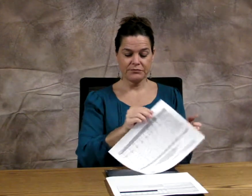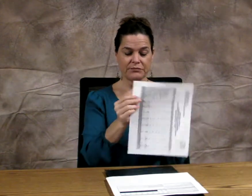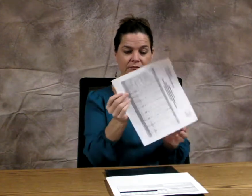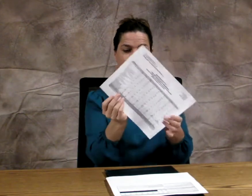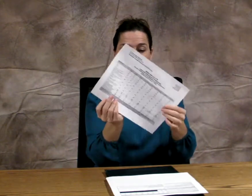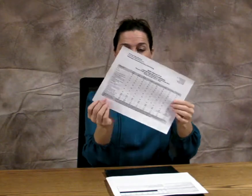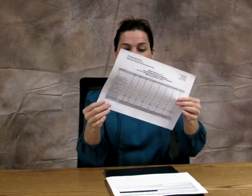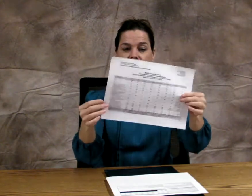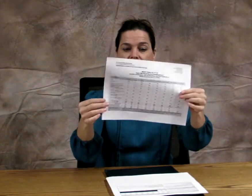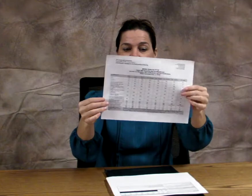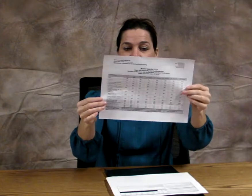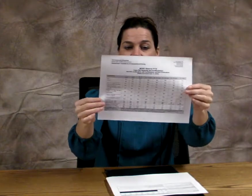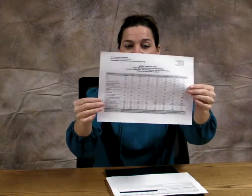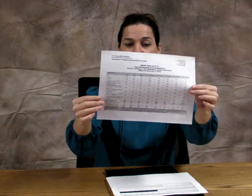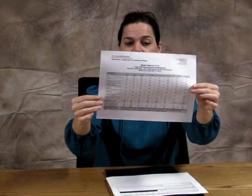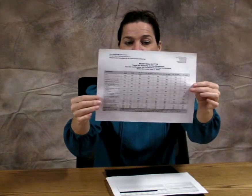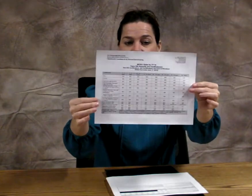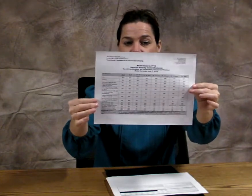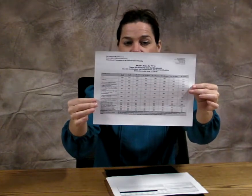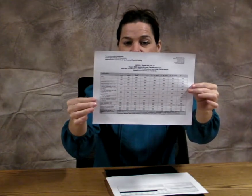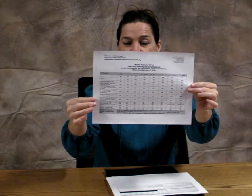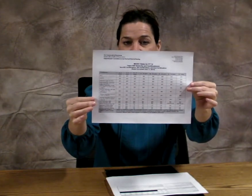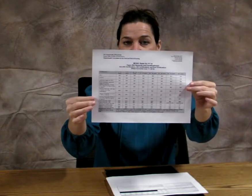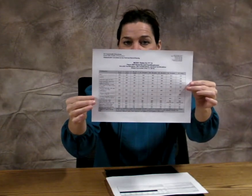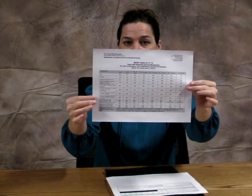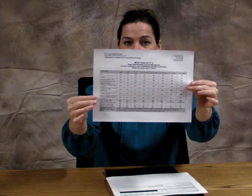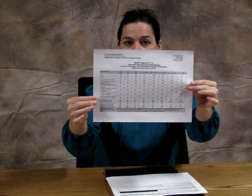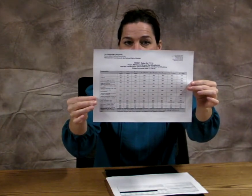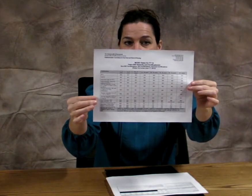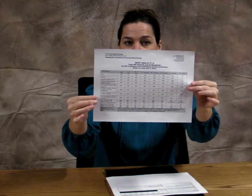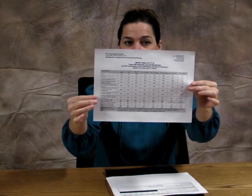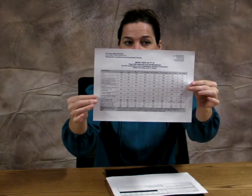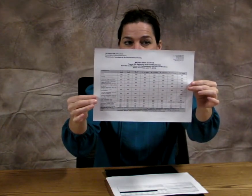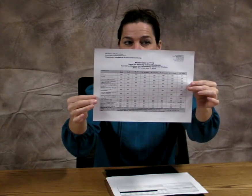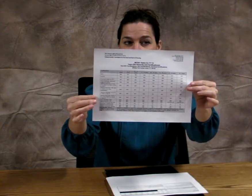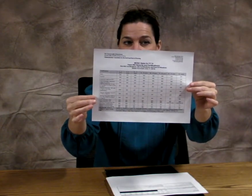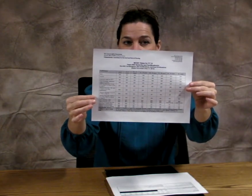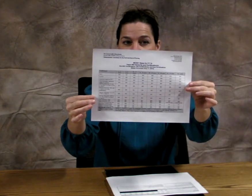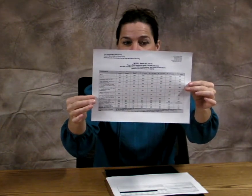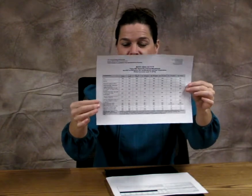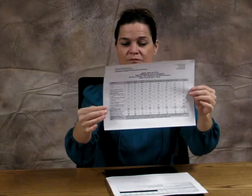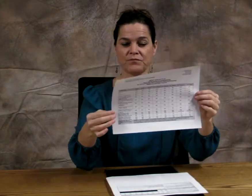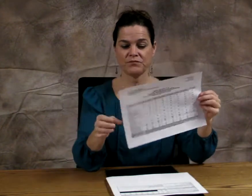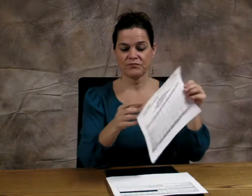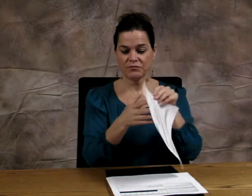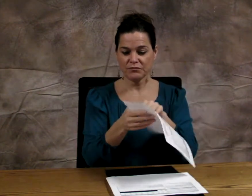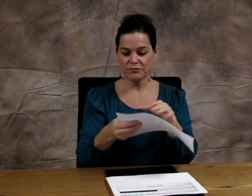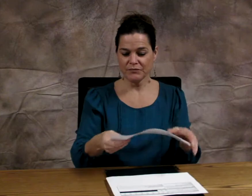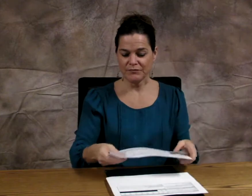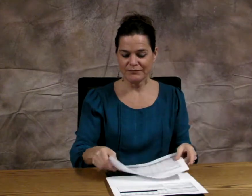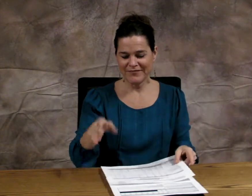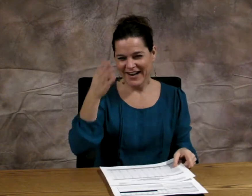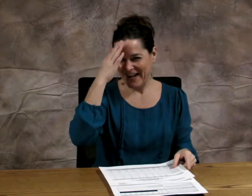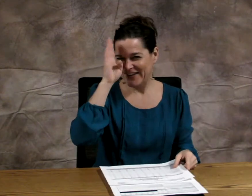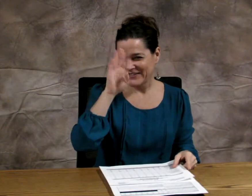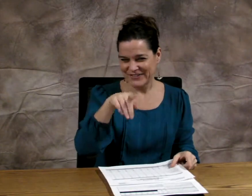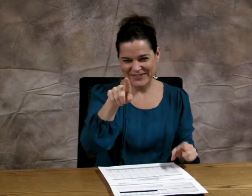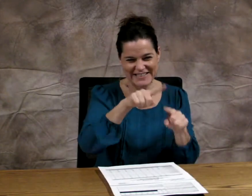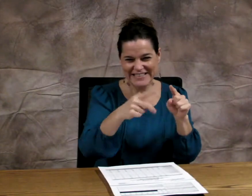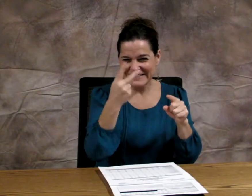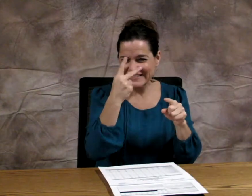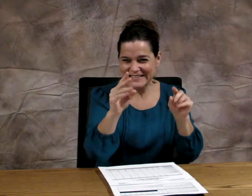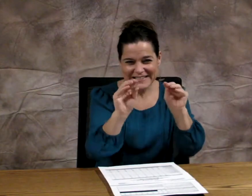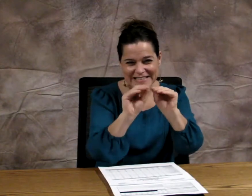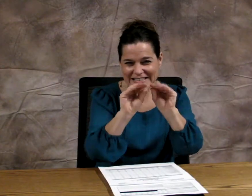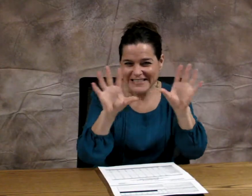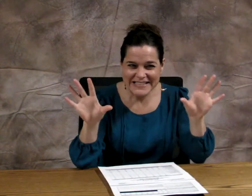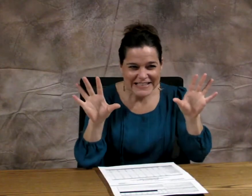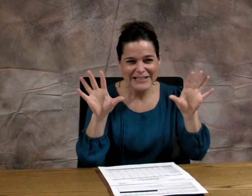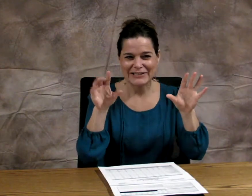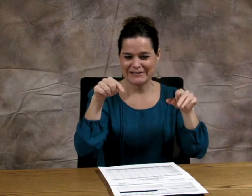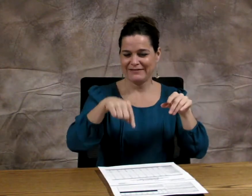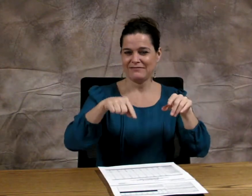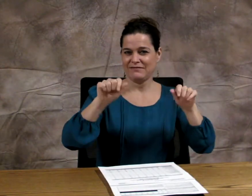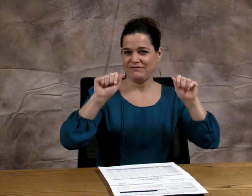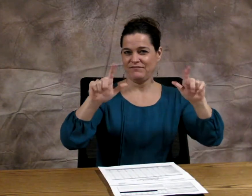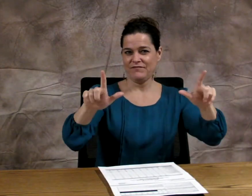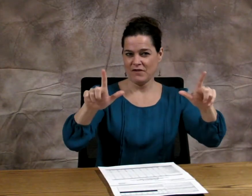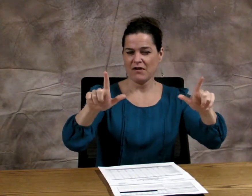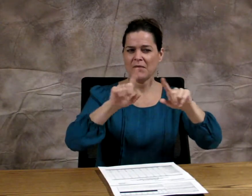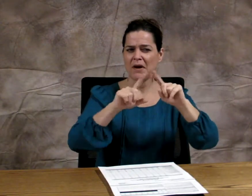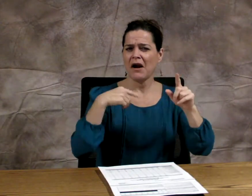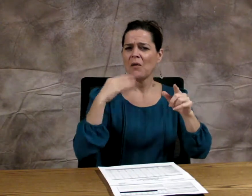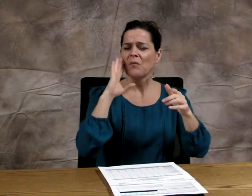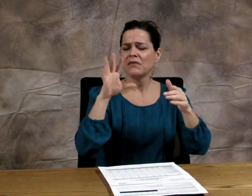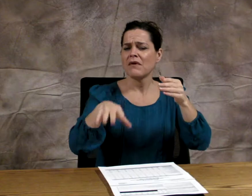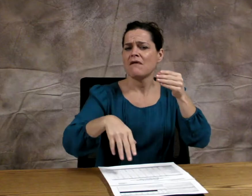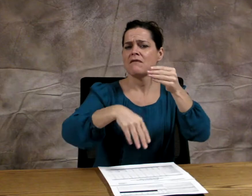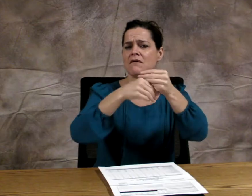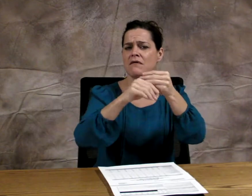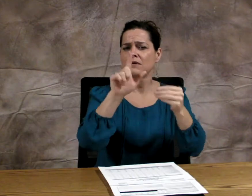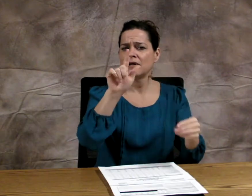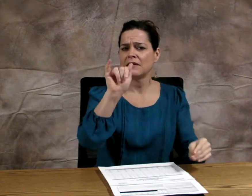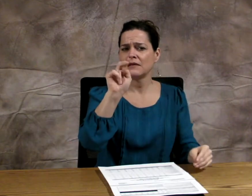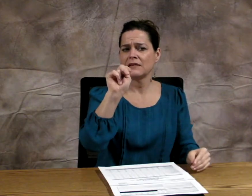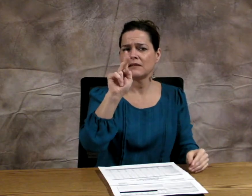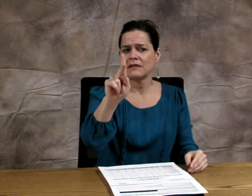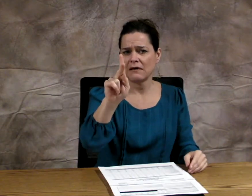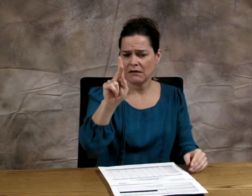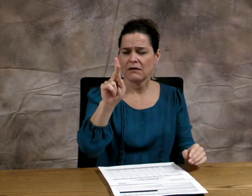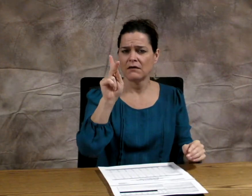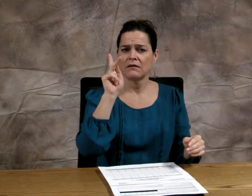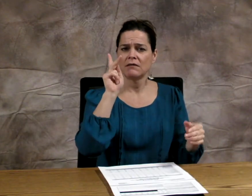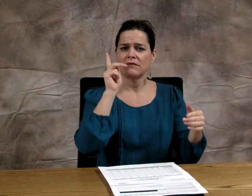I understand you will not be able to see it clearly in this vlog so I will add a hyper-link